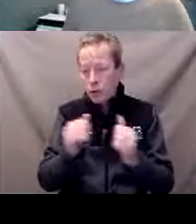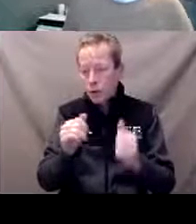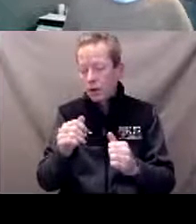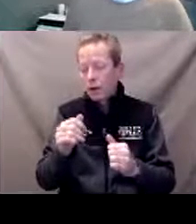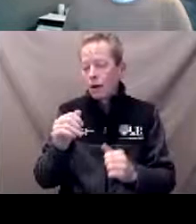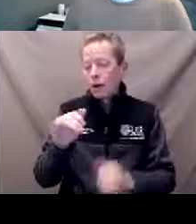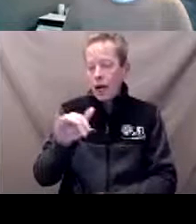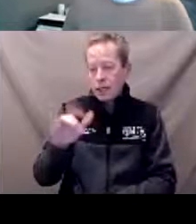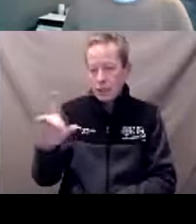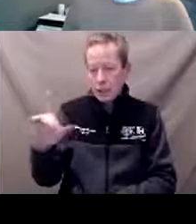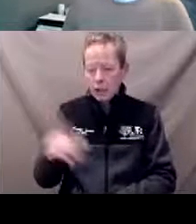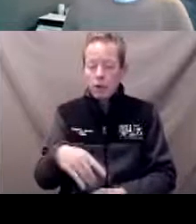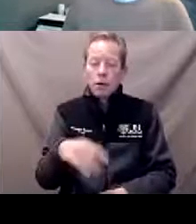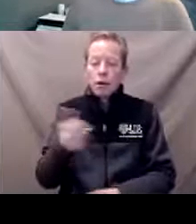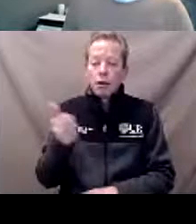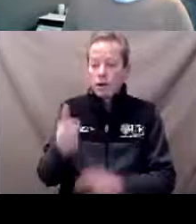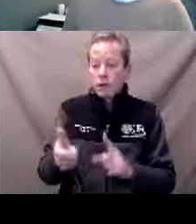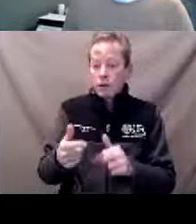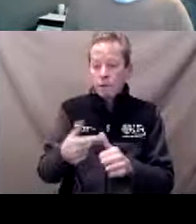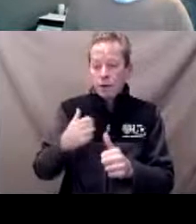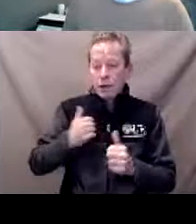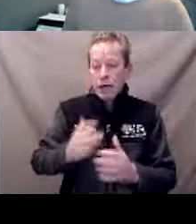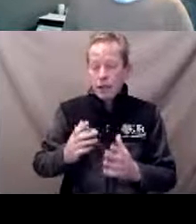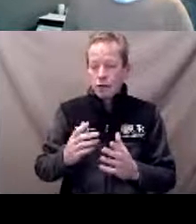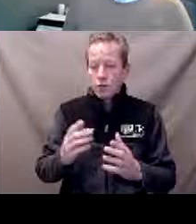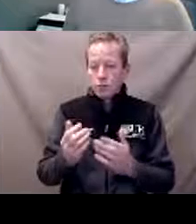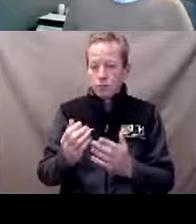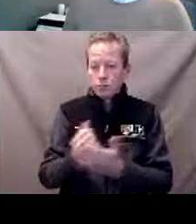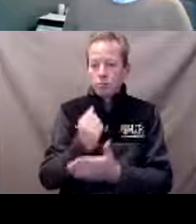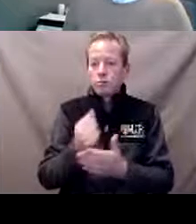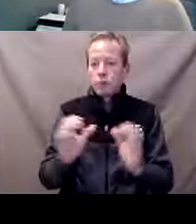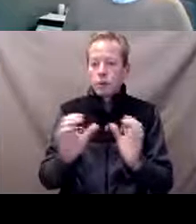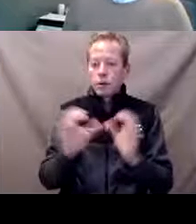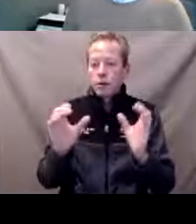first Canadian to achieve certified developmental disability nursing status through DDNA.